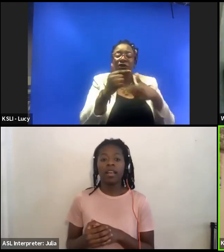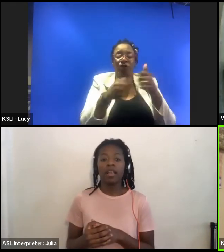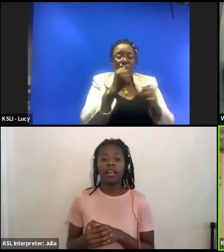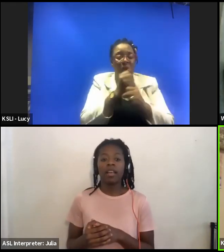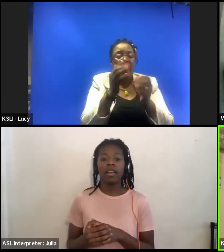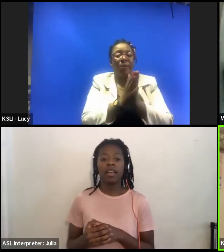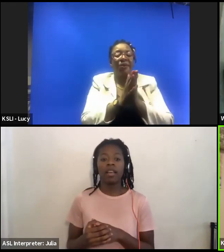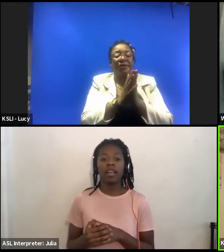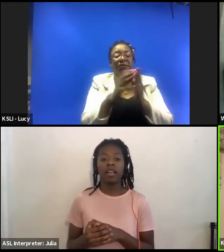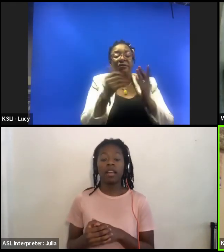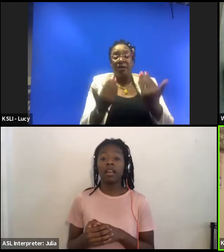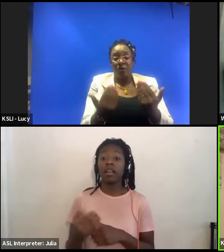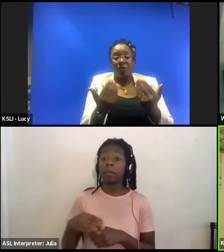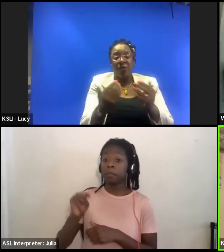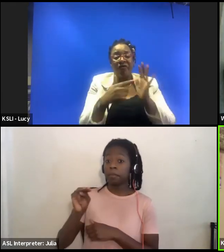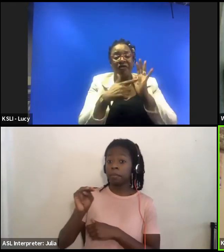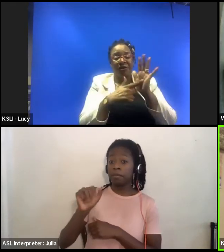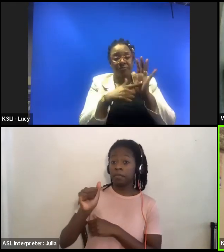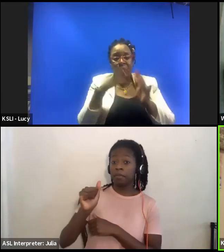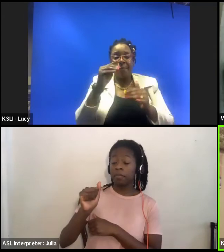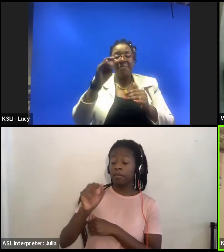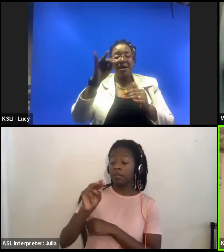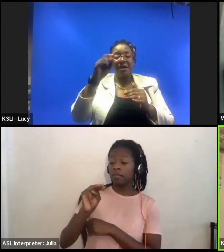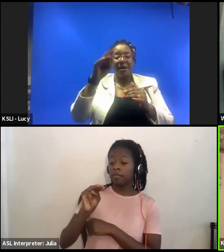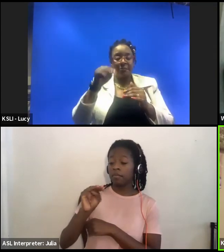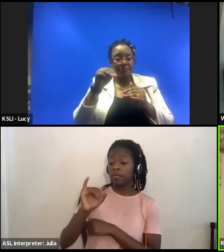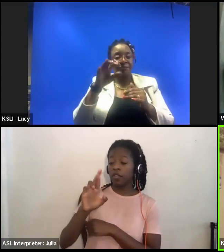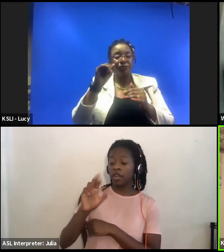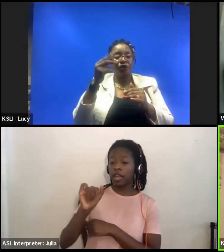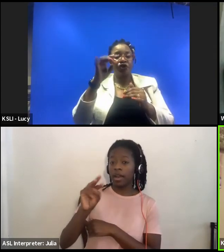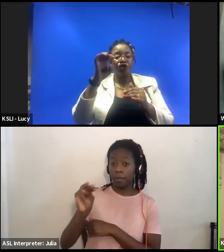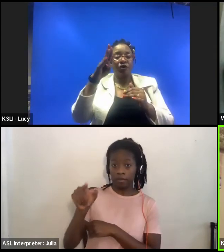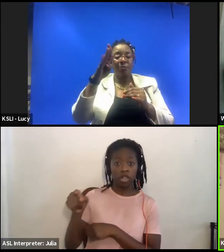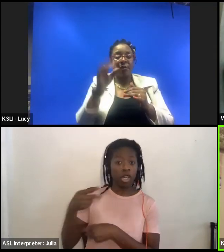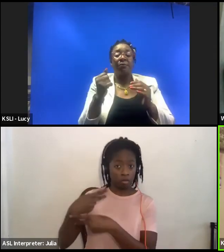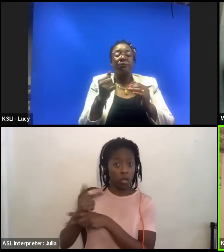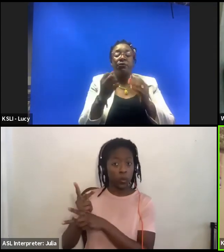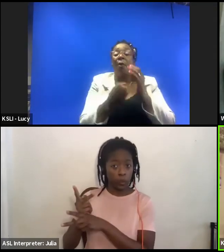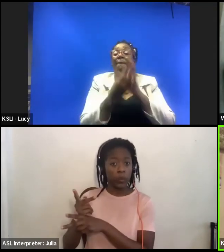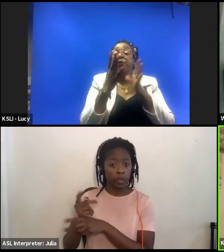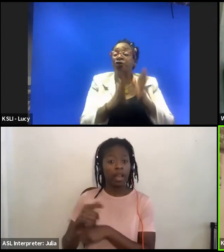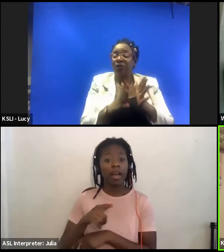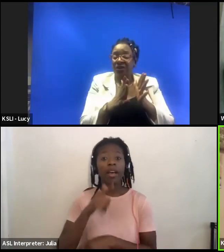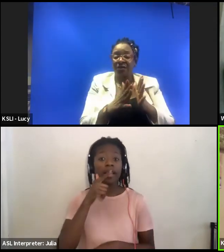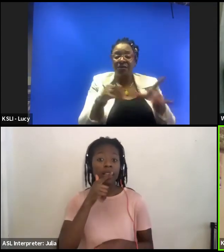For example, Miriam, Sheba are producers and the LAM Sisterhood are writers. For our viewers who may not have context